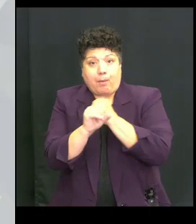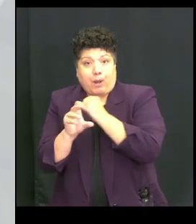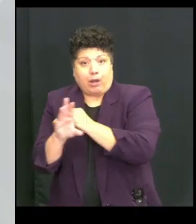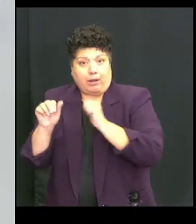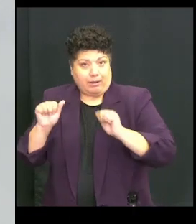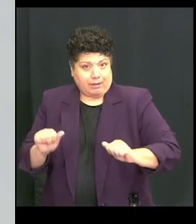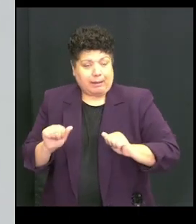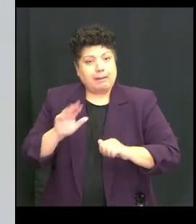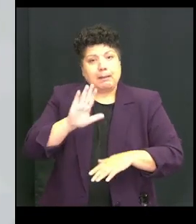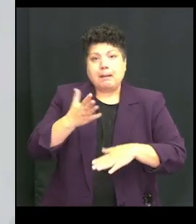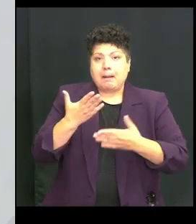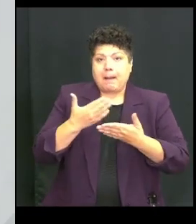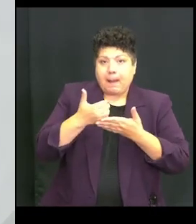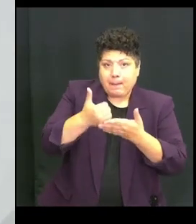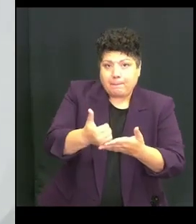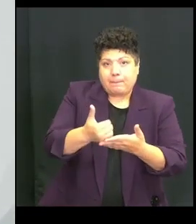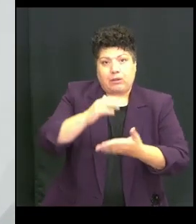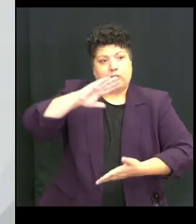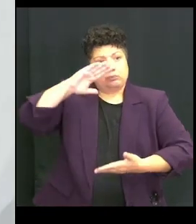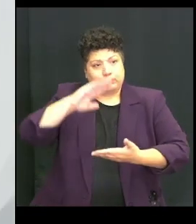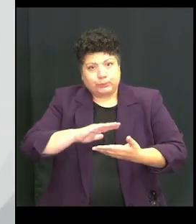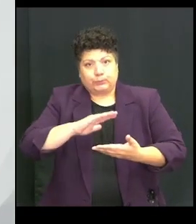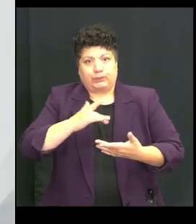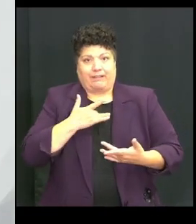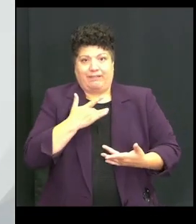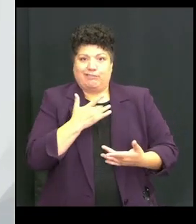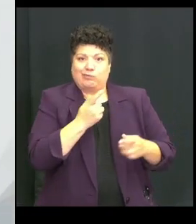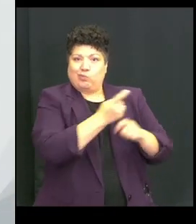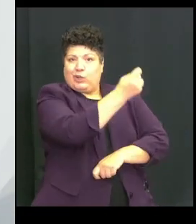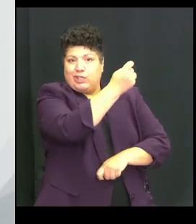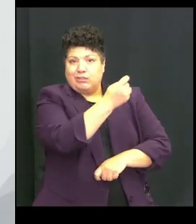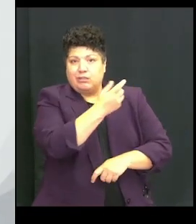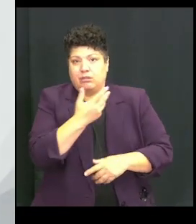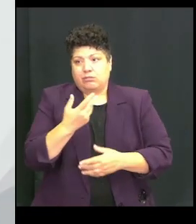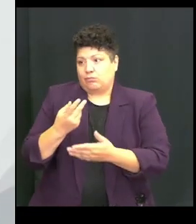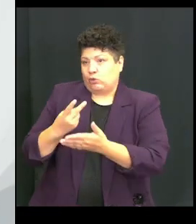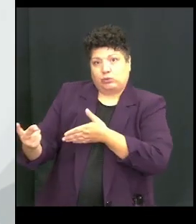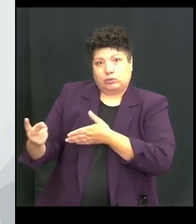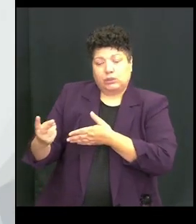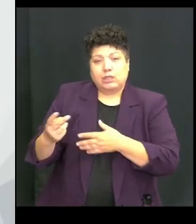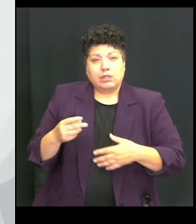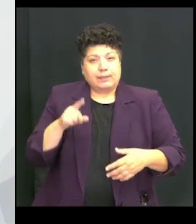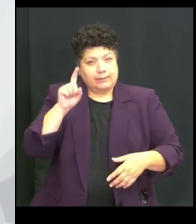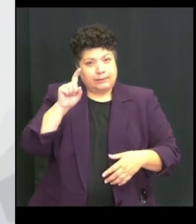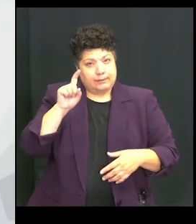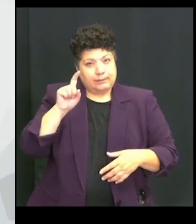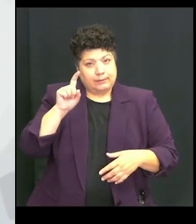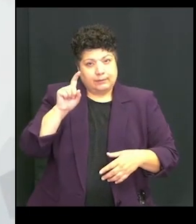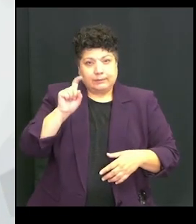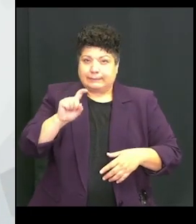Obviously, you would want some guardrails to prevent really extreme parties from coming in.